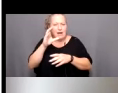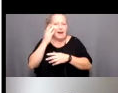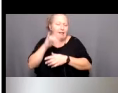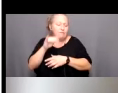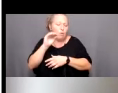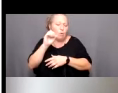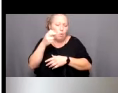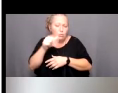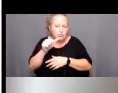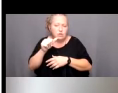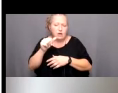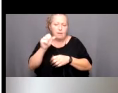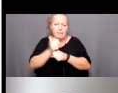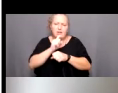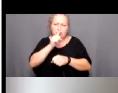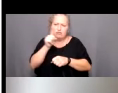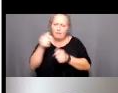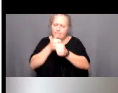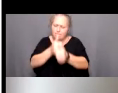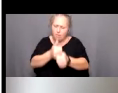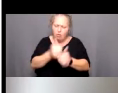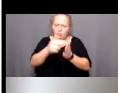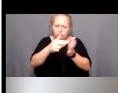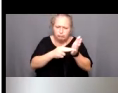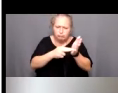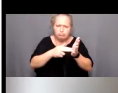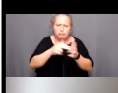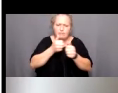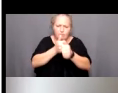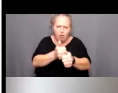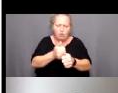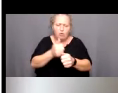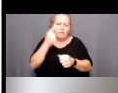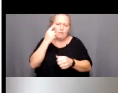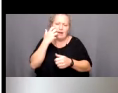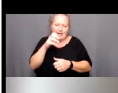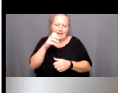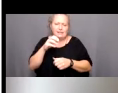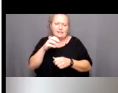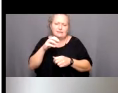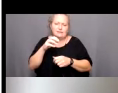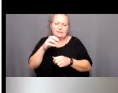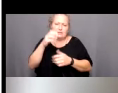as well as help target Cal/OSHA's enforcement efforts to ensure employer compliance with heat standards giving the increasing